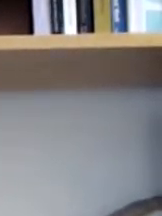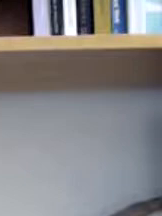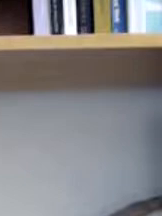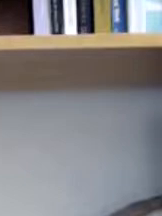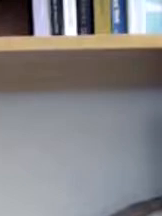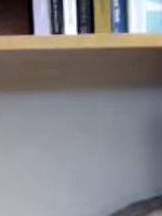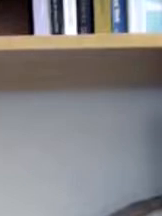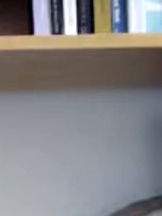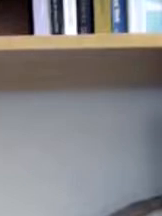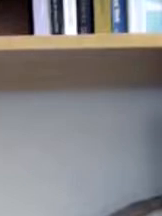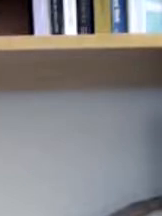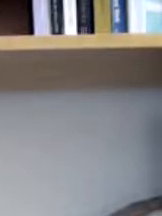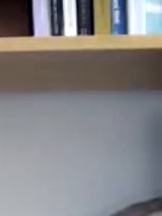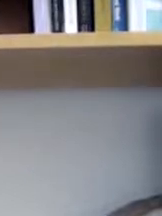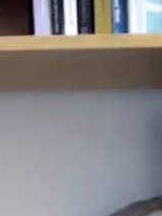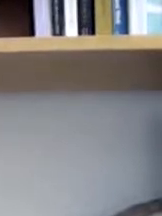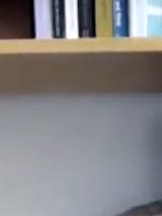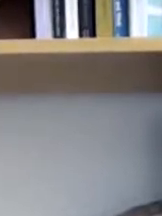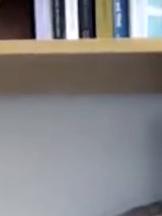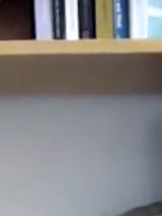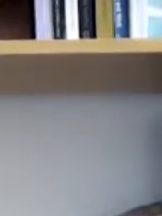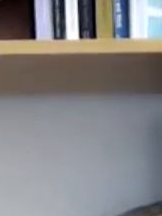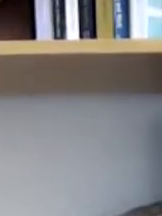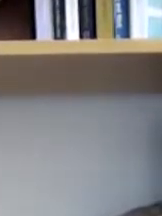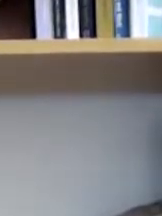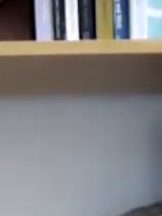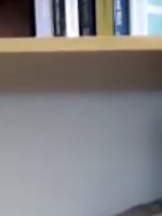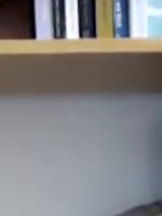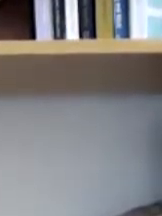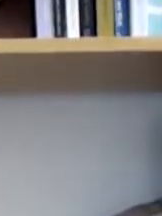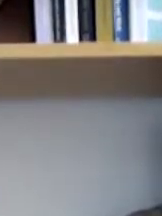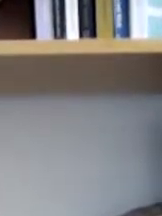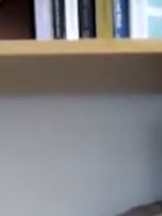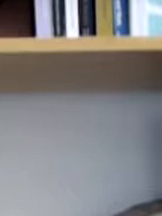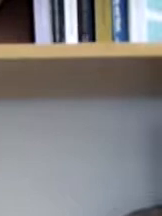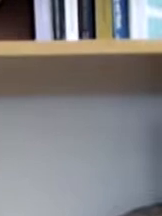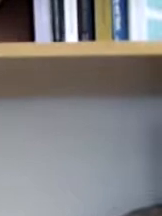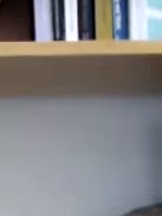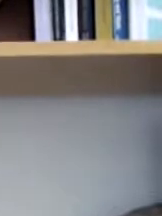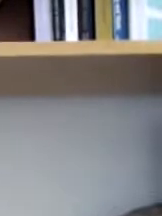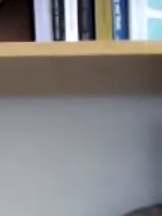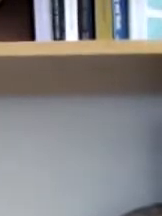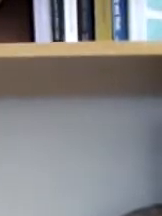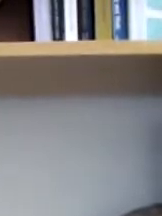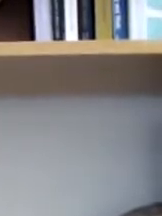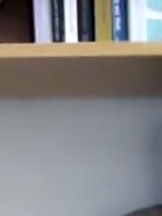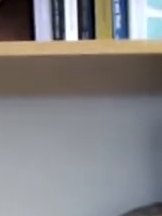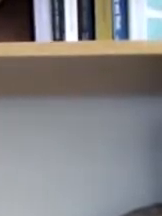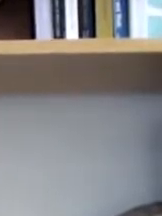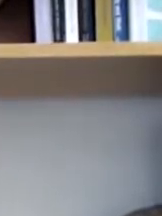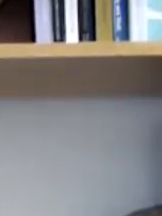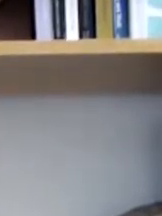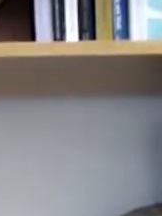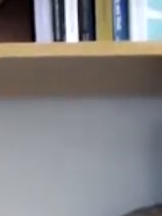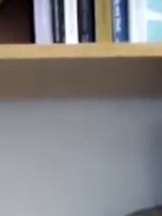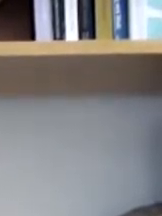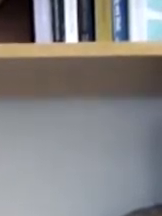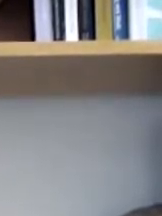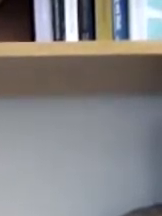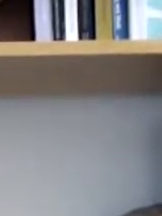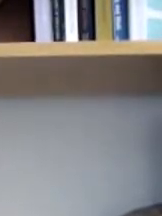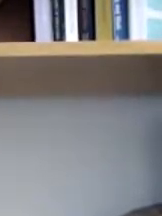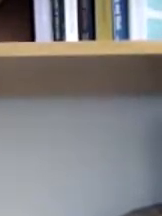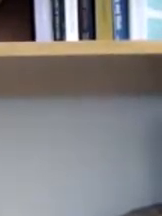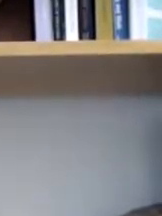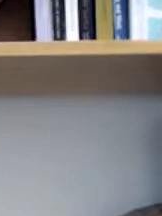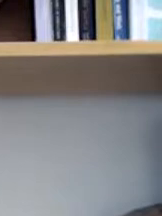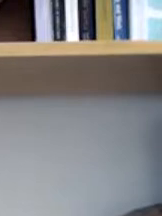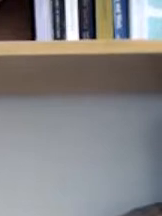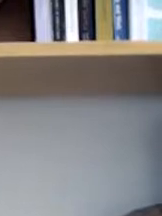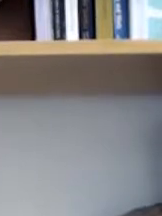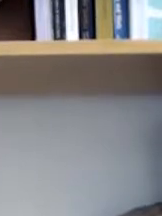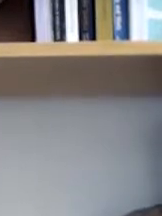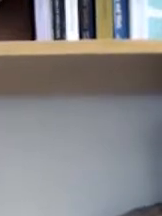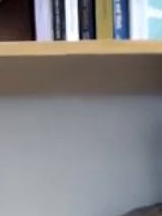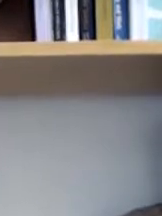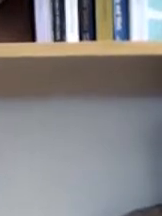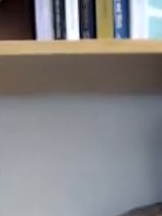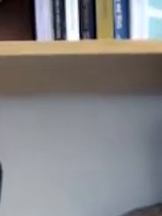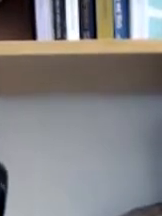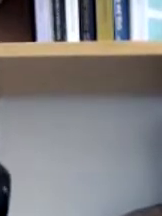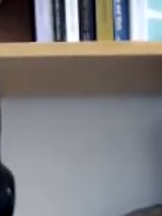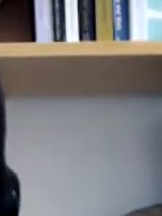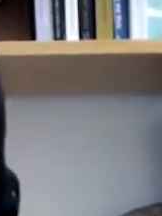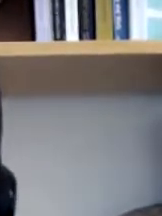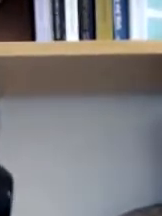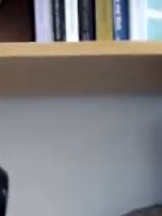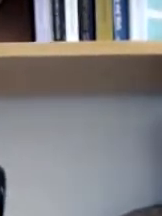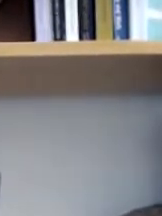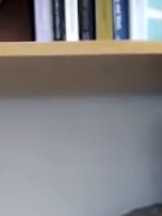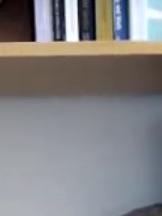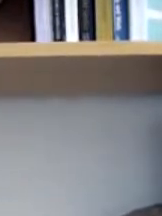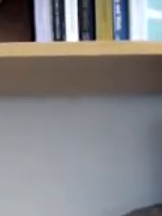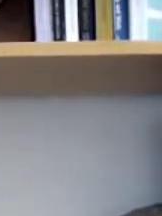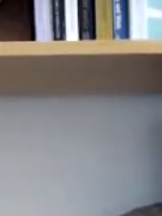statistics compendium event live, for many years we've tried to expand and have as much Q&A as possible, which is why we're going over an hour today and going onto the next 15 minutes. We've got lots of people asking questions. We will stay on afterwards